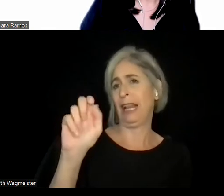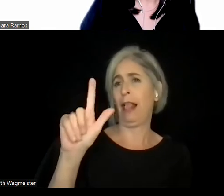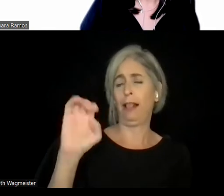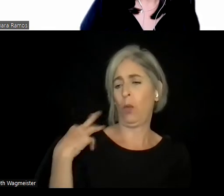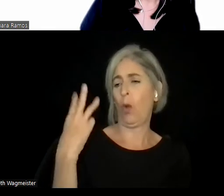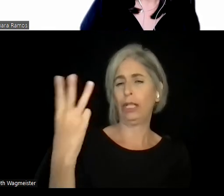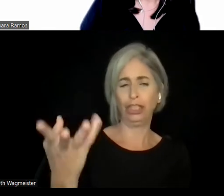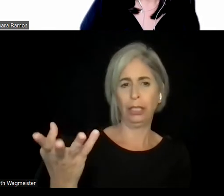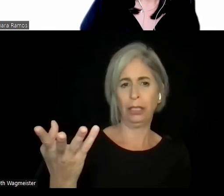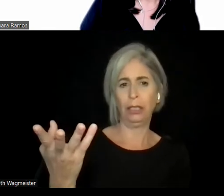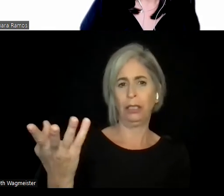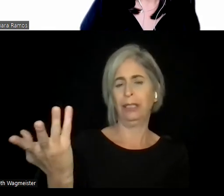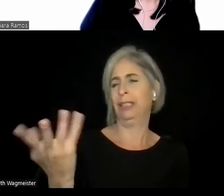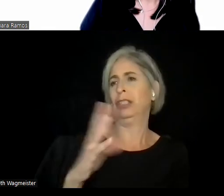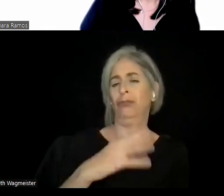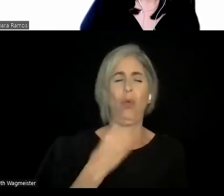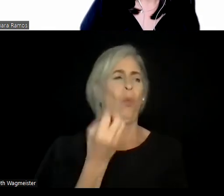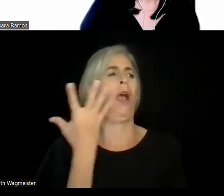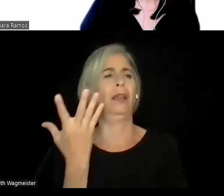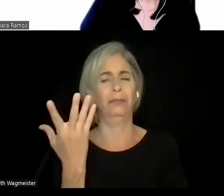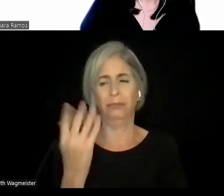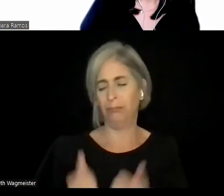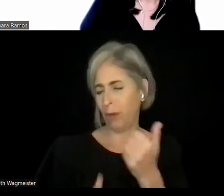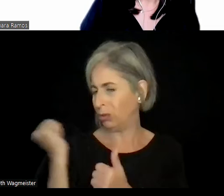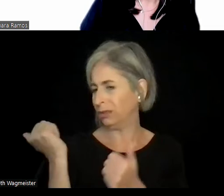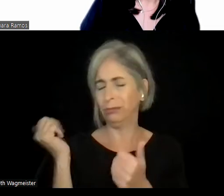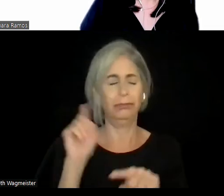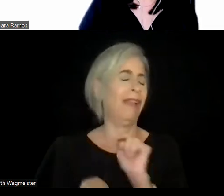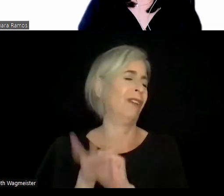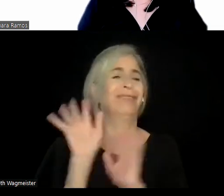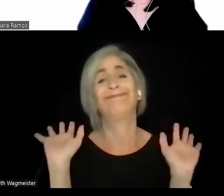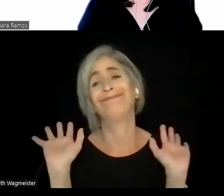groups